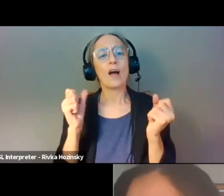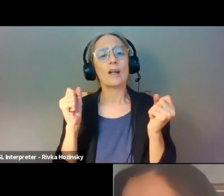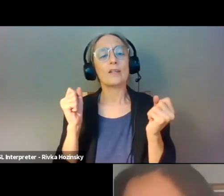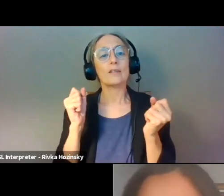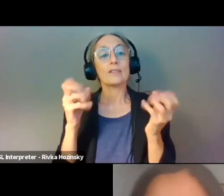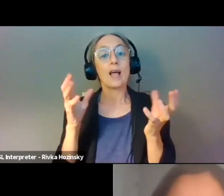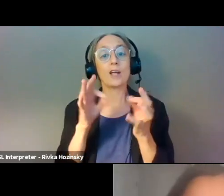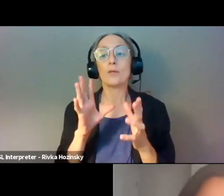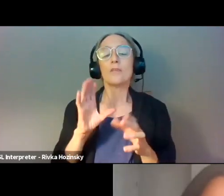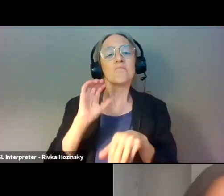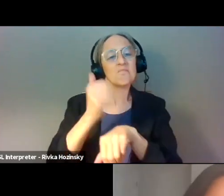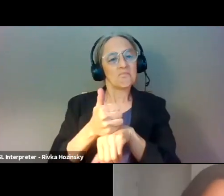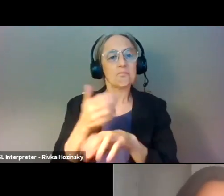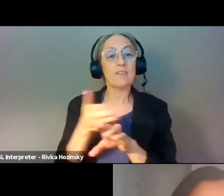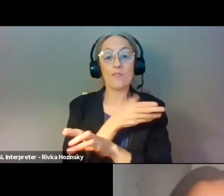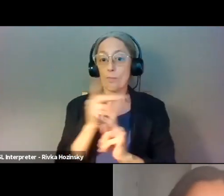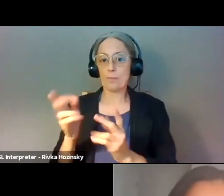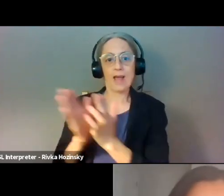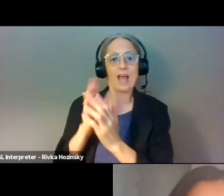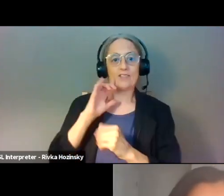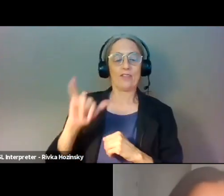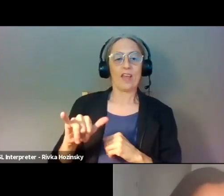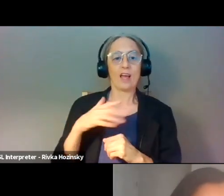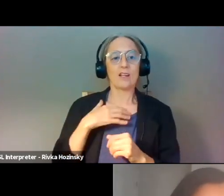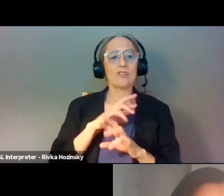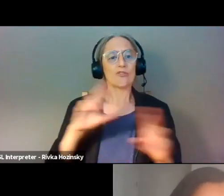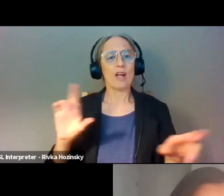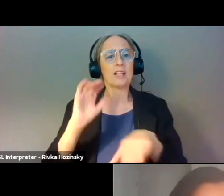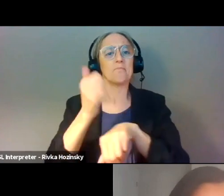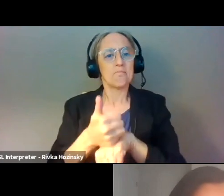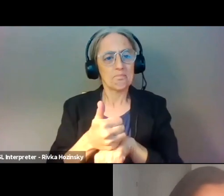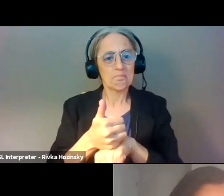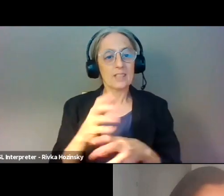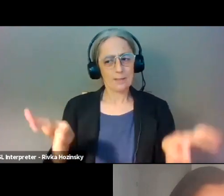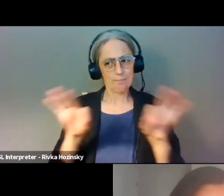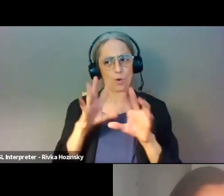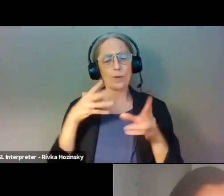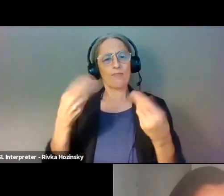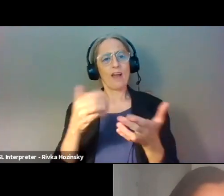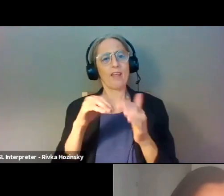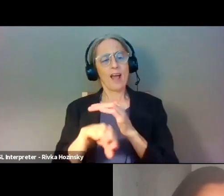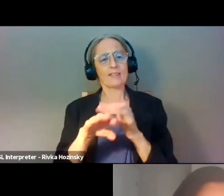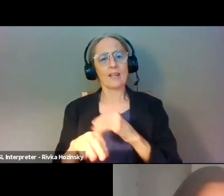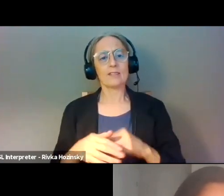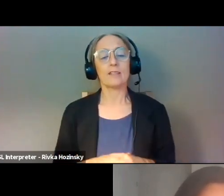requested it, because it's just important to us to provide that access. And if the event, the speakers of the event or the content